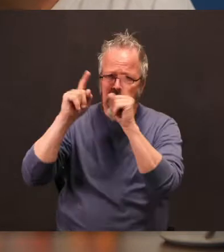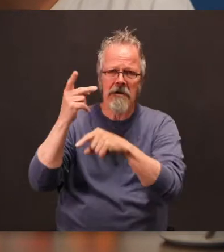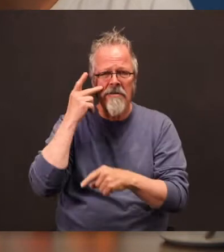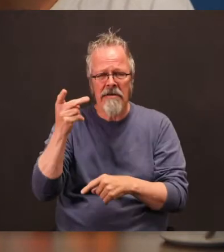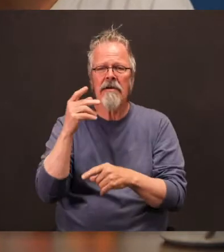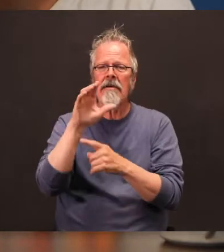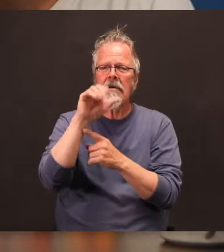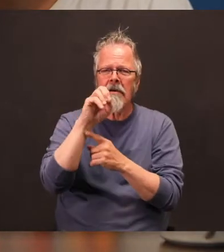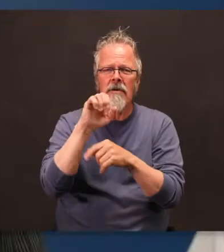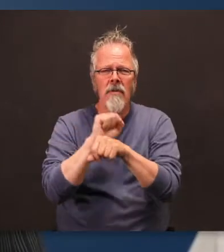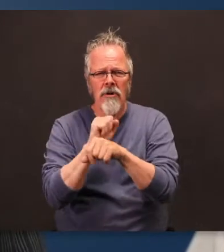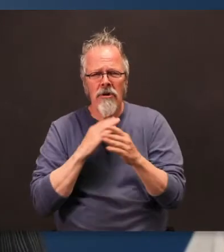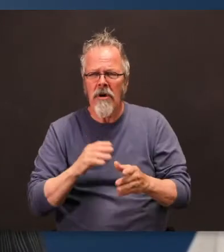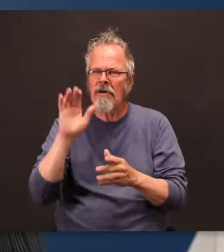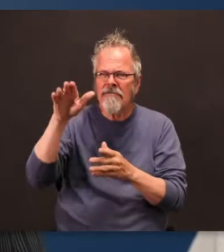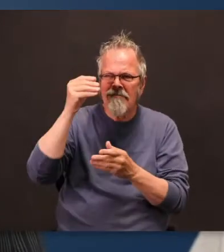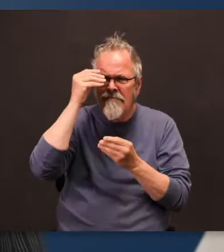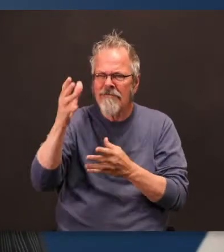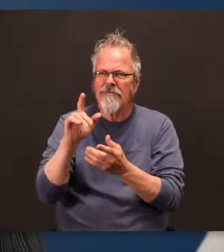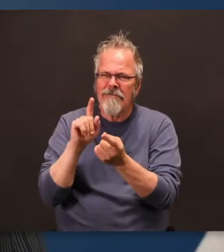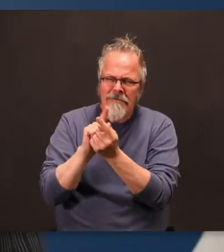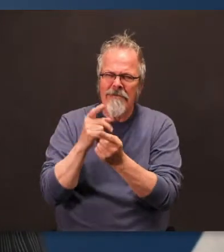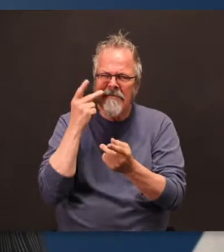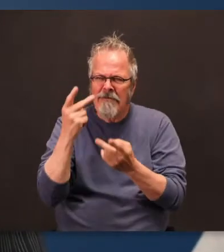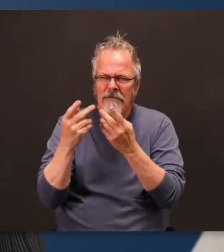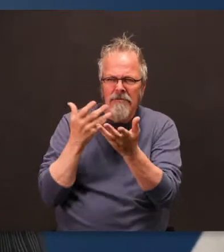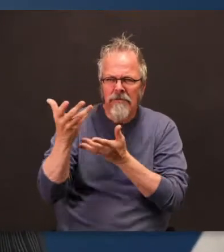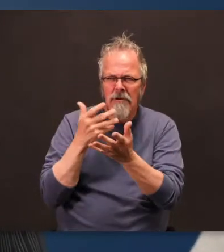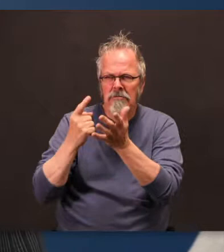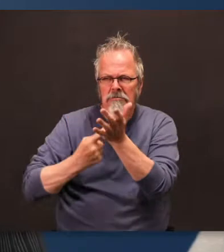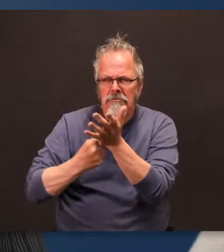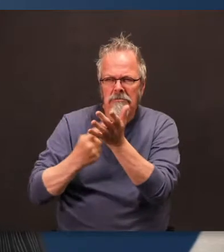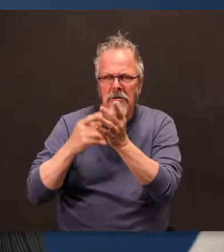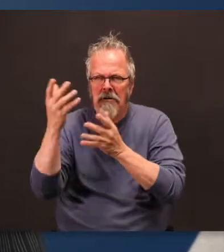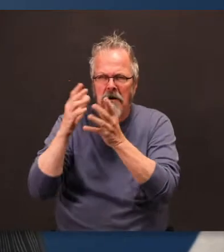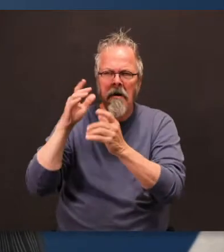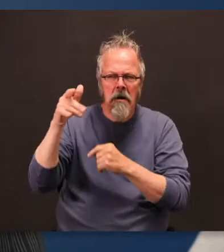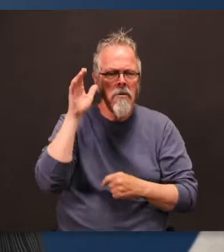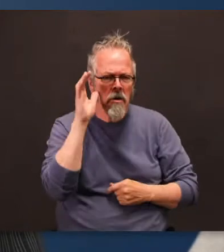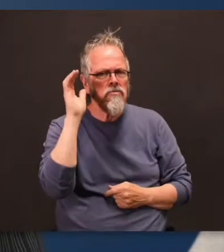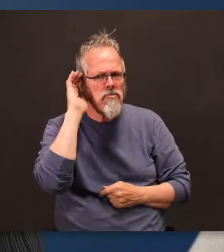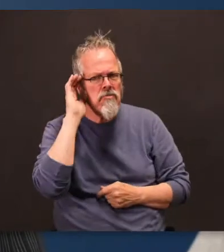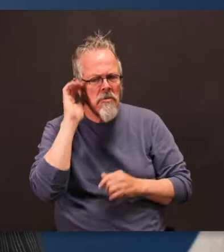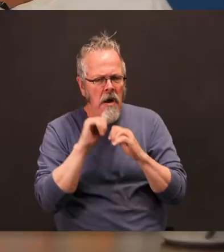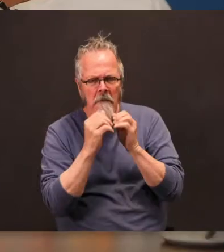I go to people that knows me, and I tell them my problem, and they help me to solve it.